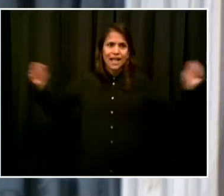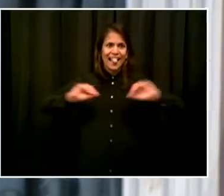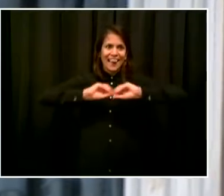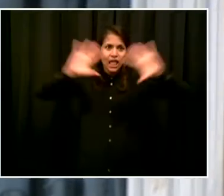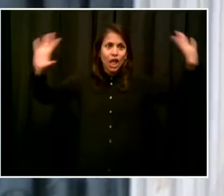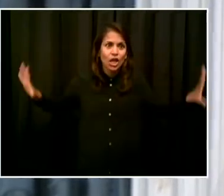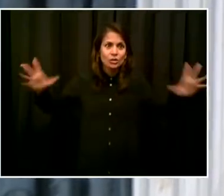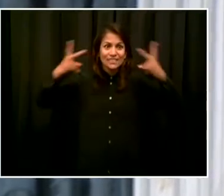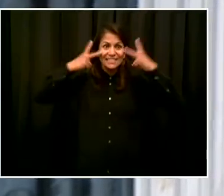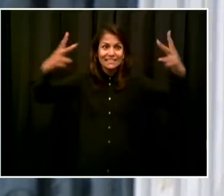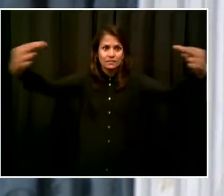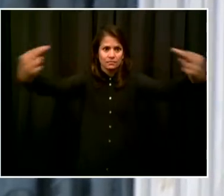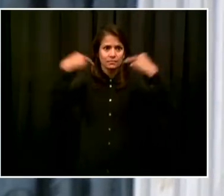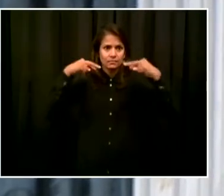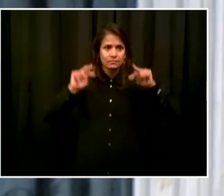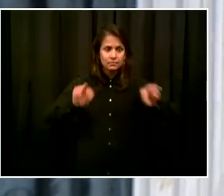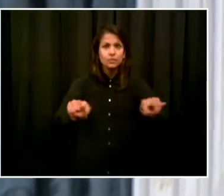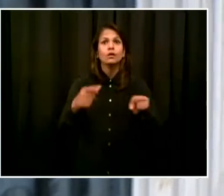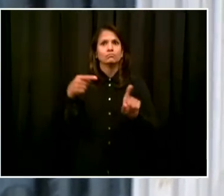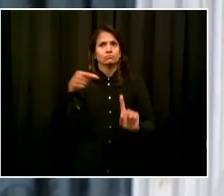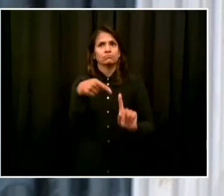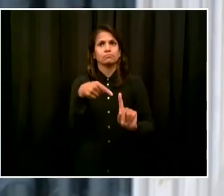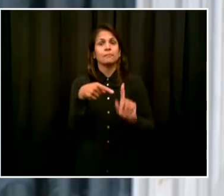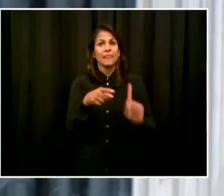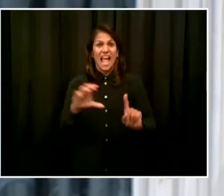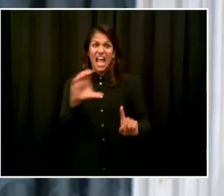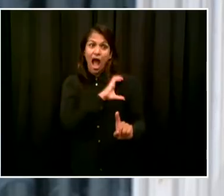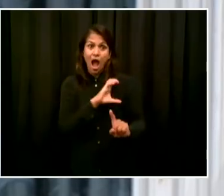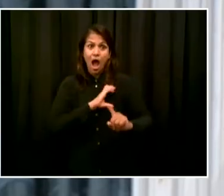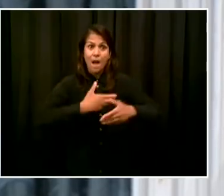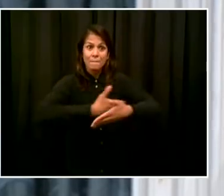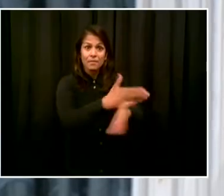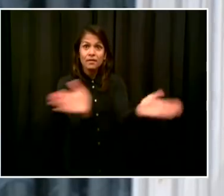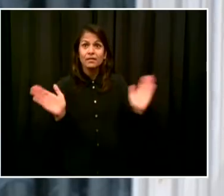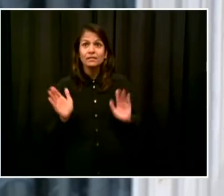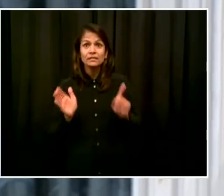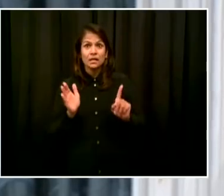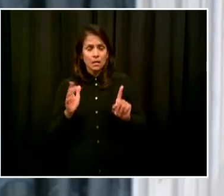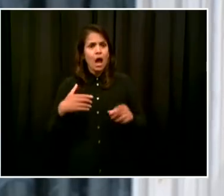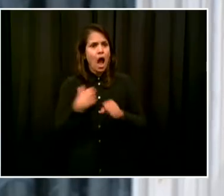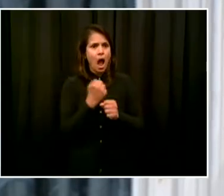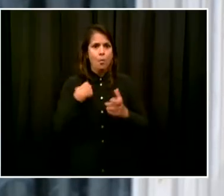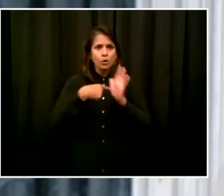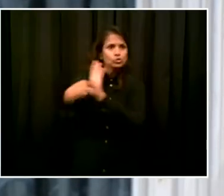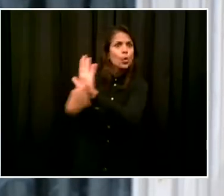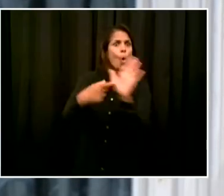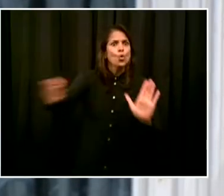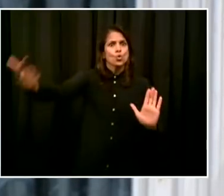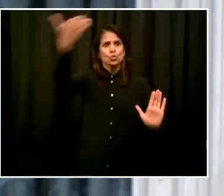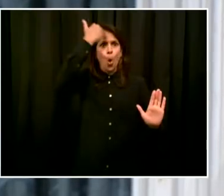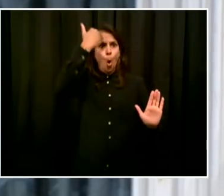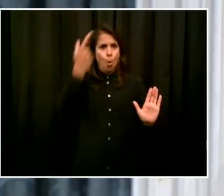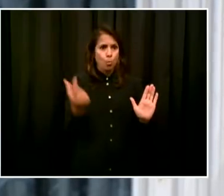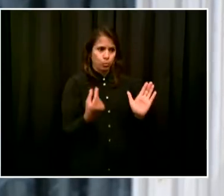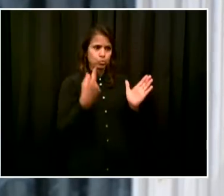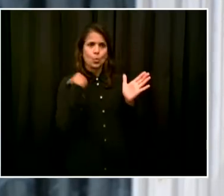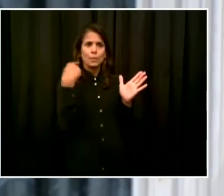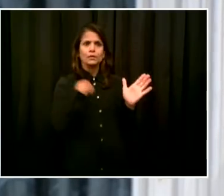COMPLETELY THE SAME AND THERE IS ROOM FOR MITIGATING FACTORS. BUT JUST HAVING A ROADMAP, IF YOU LWIL, WHETHER THE PUBLIC KNOWS WHAT TO EXPECT